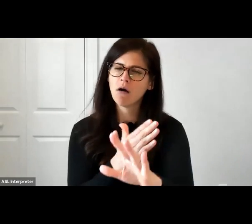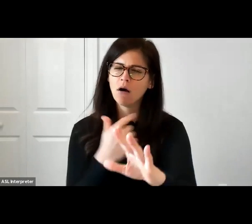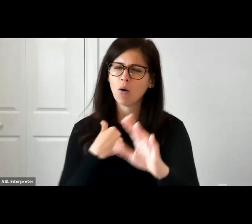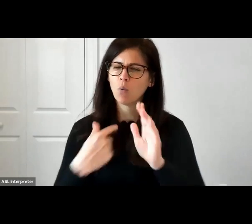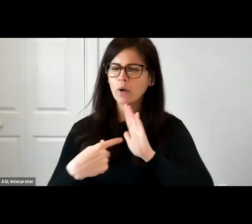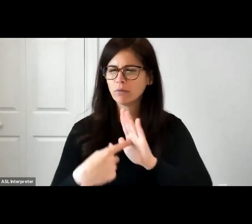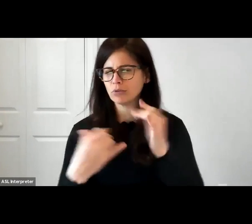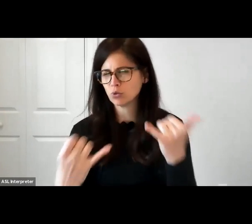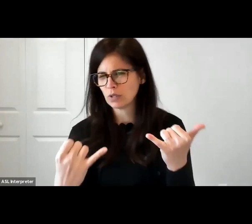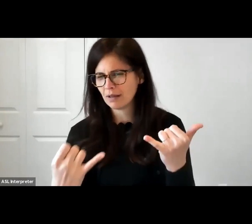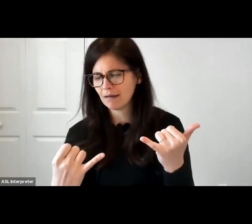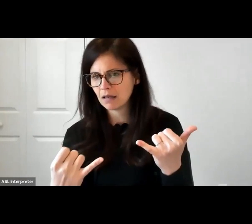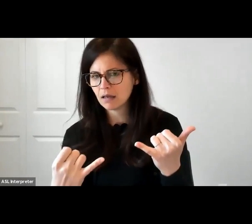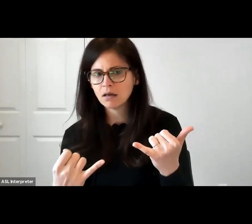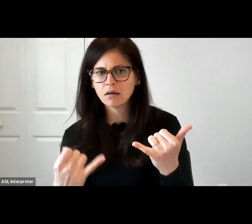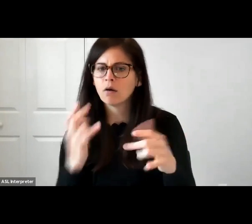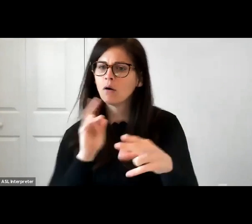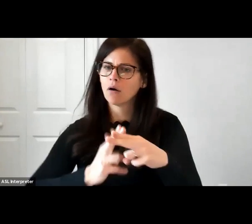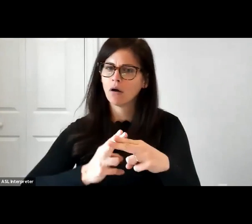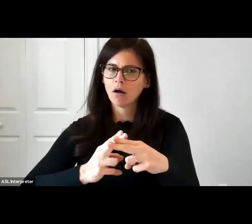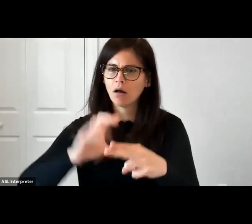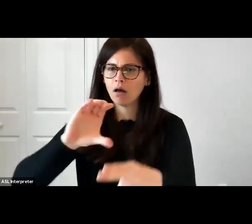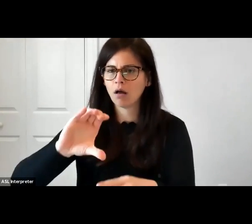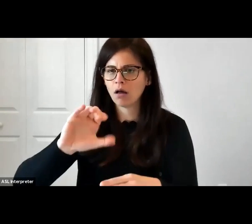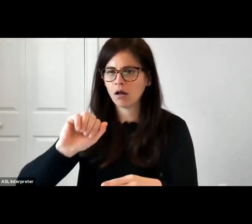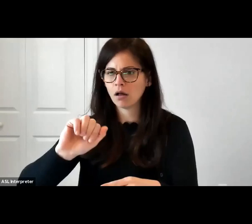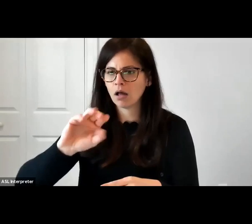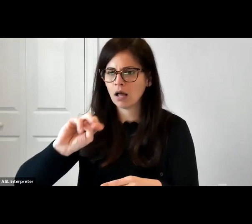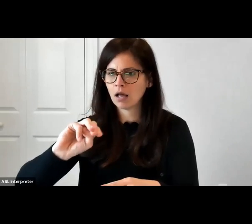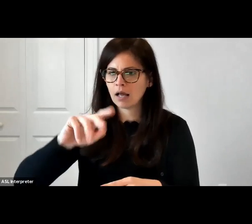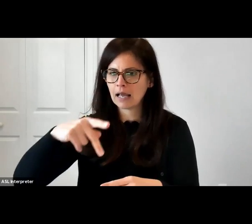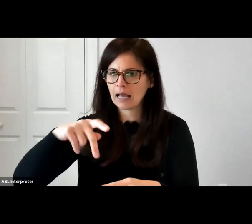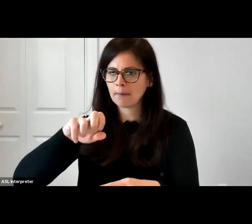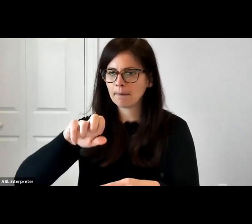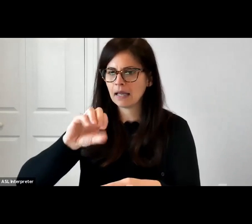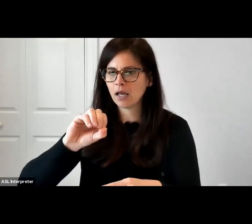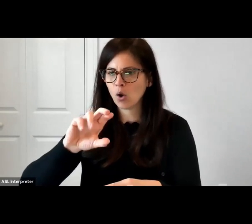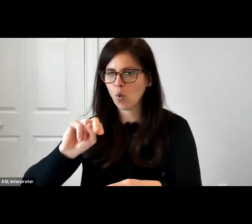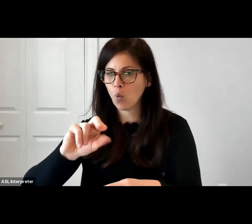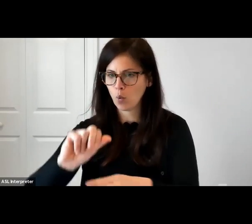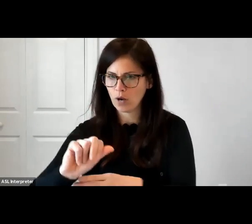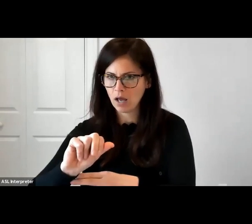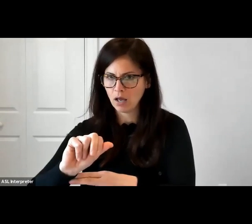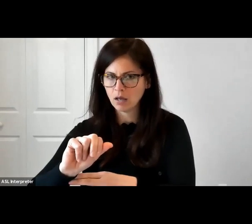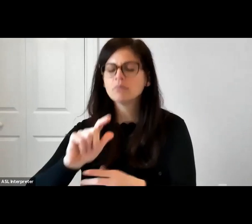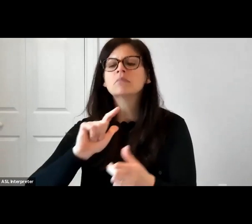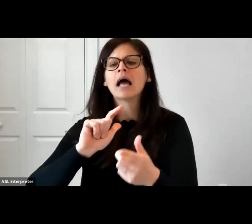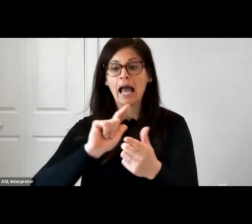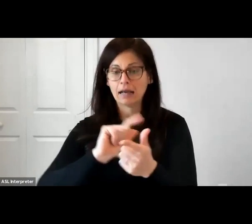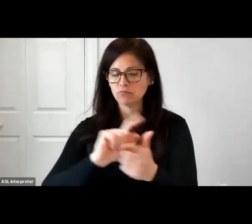to you today is called Campeona. It's an original song and the title translates to Champion.